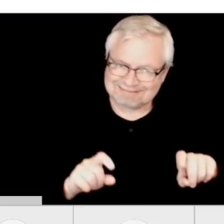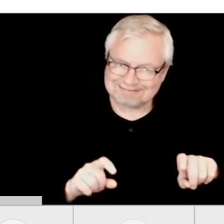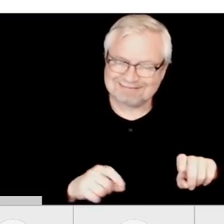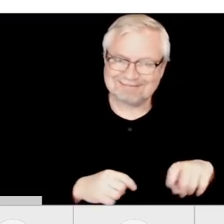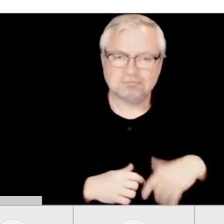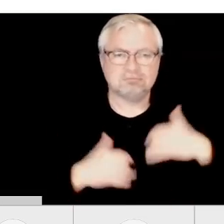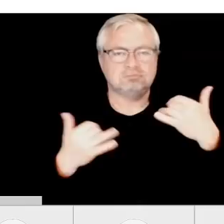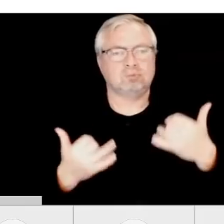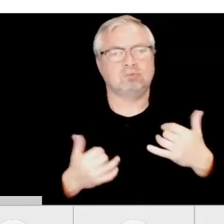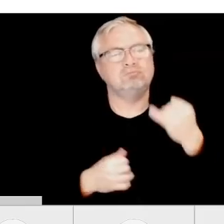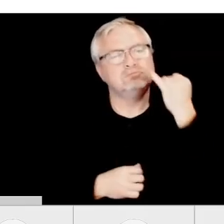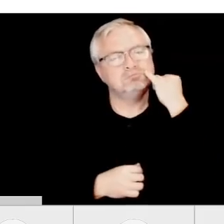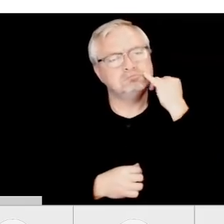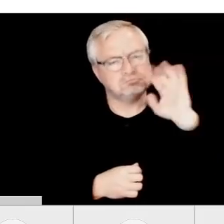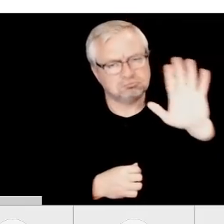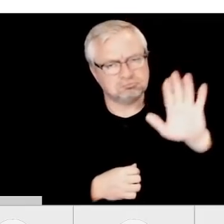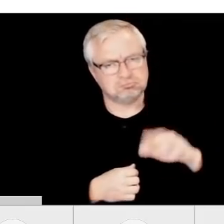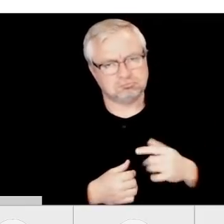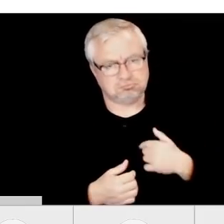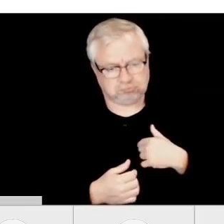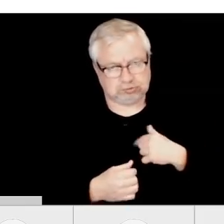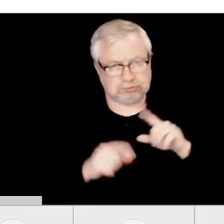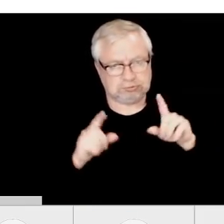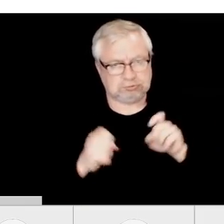who have been tested more than once and.